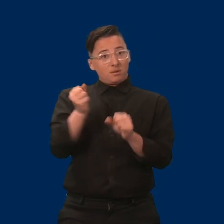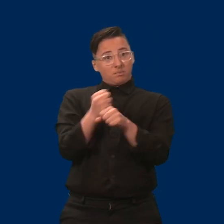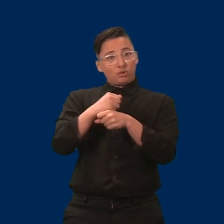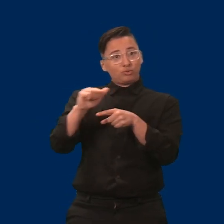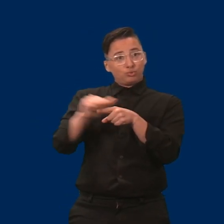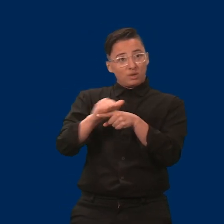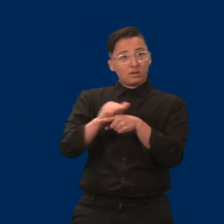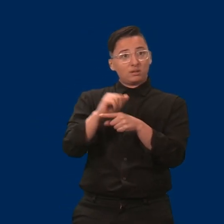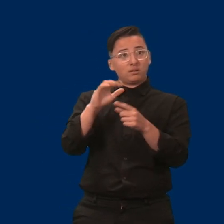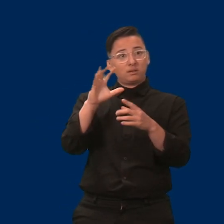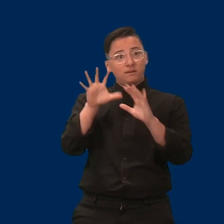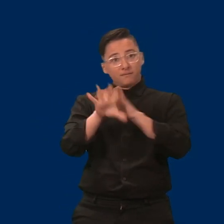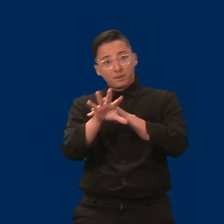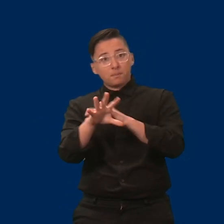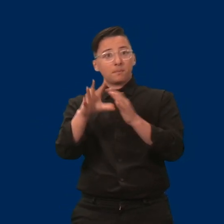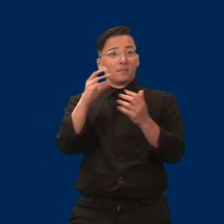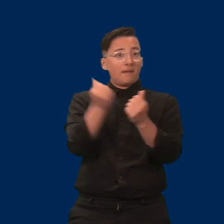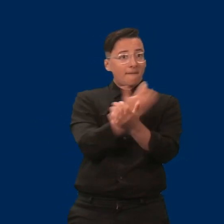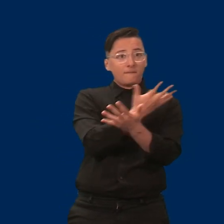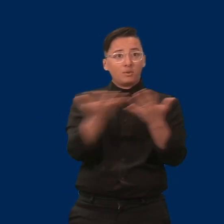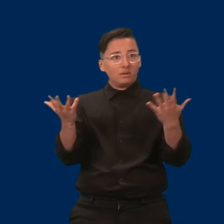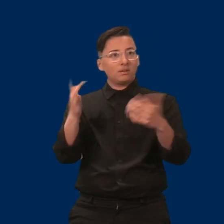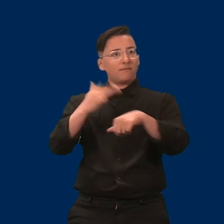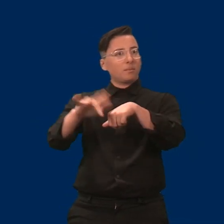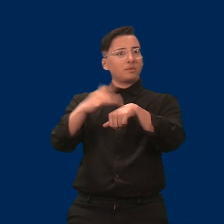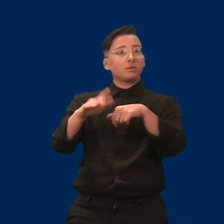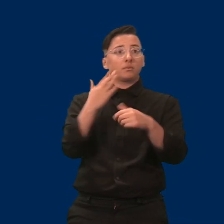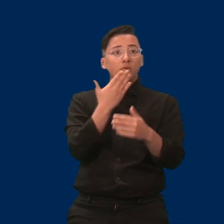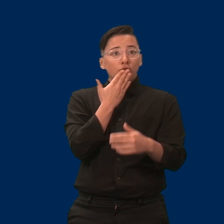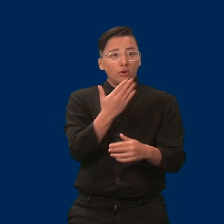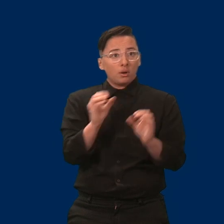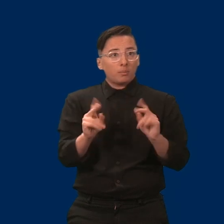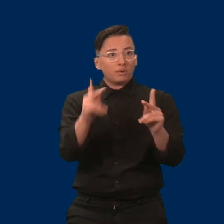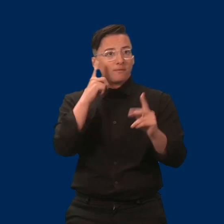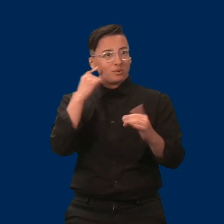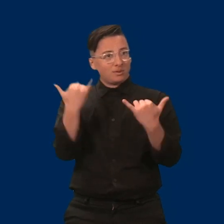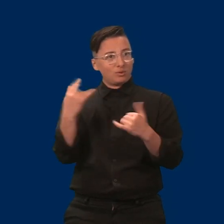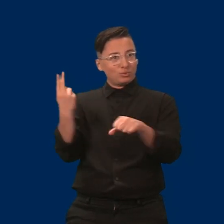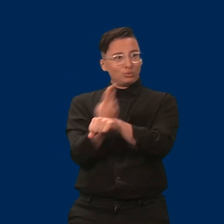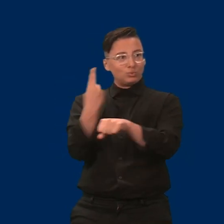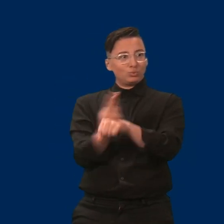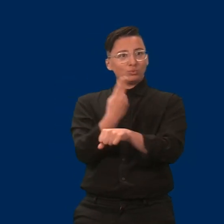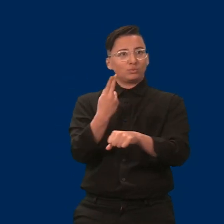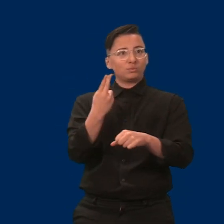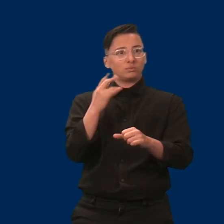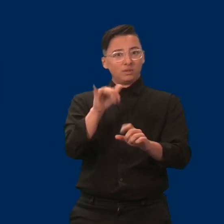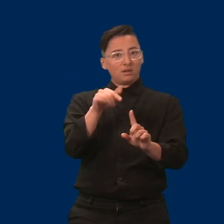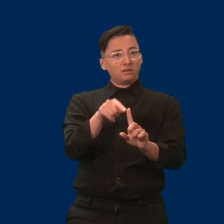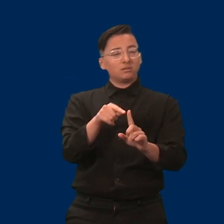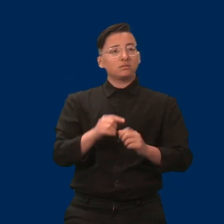small portion of the surplus. There may be additional costs to tailor the programs to different levels of government.